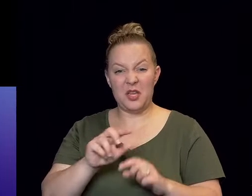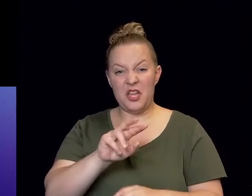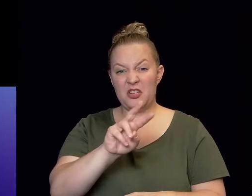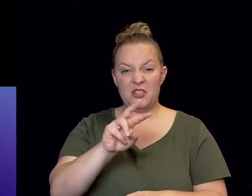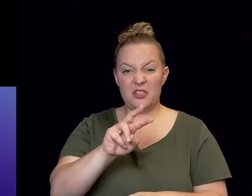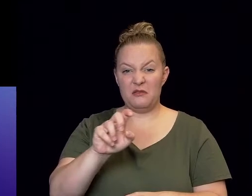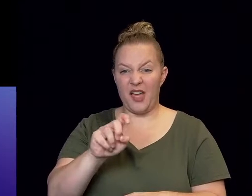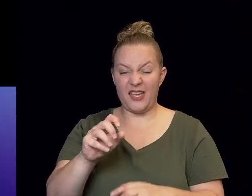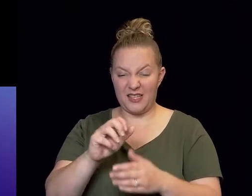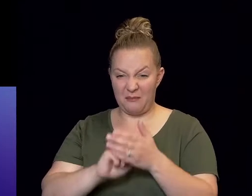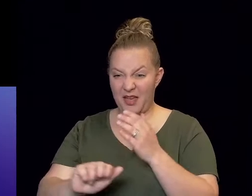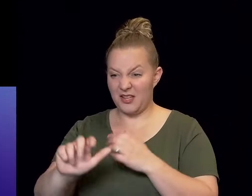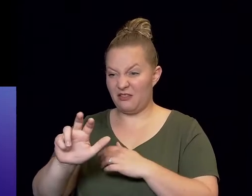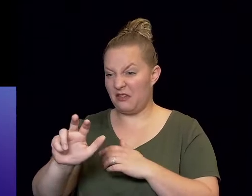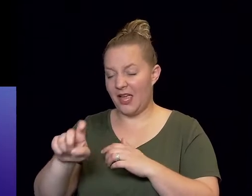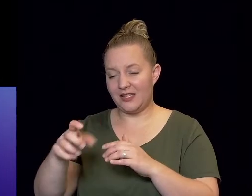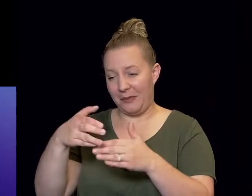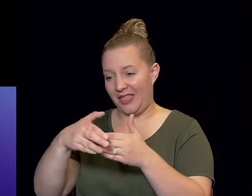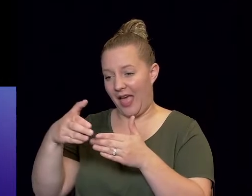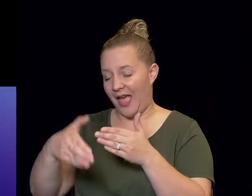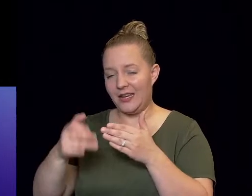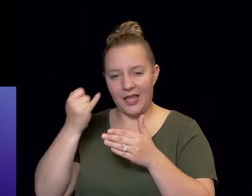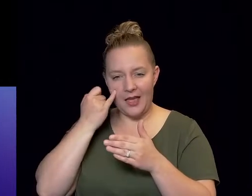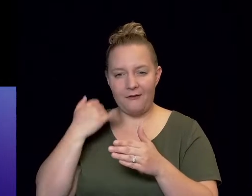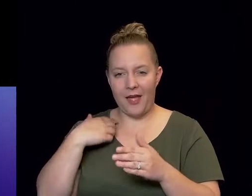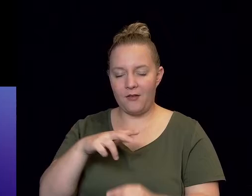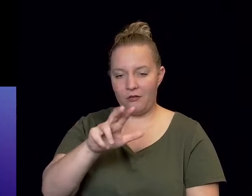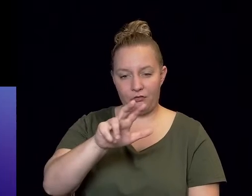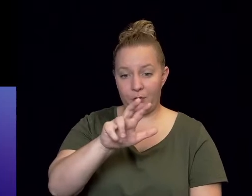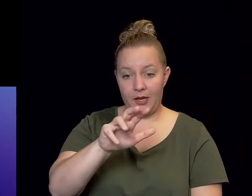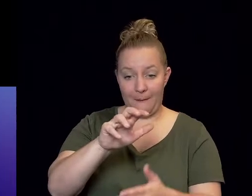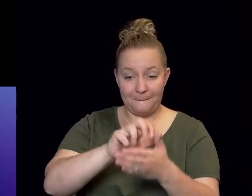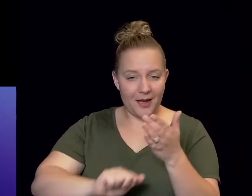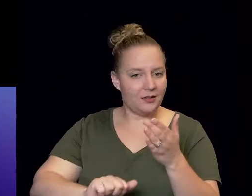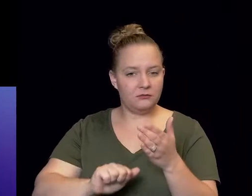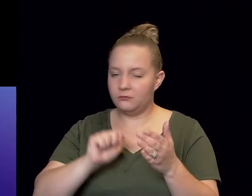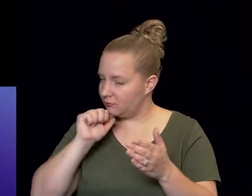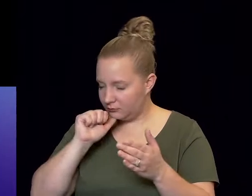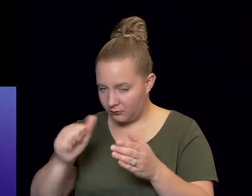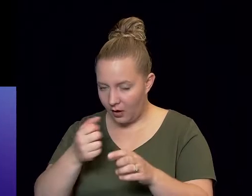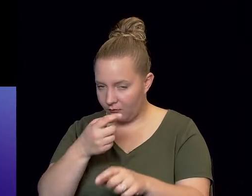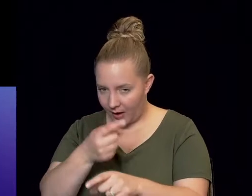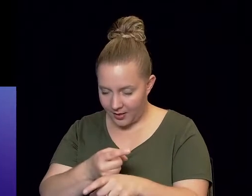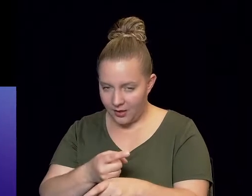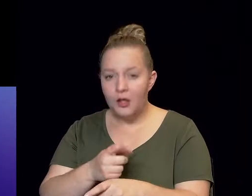end. If you have 3 minus that expression is incorrect. So, make sure that you have it in